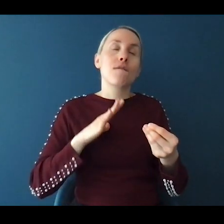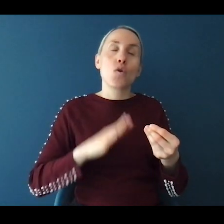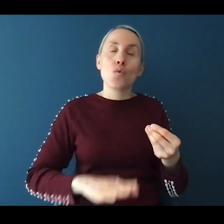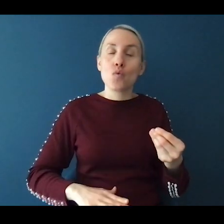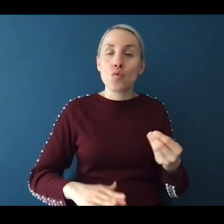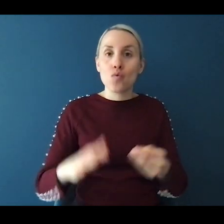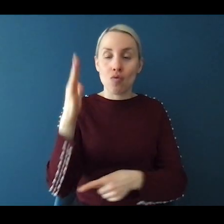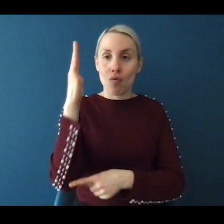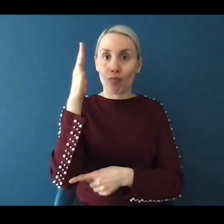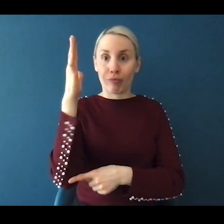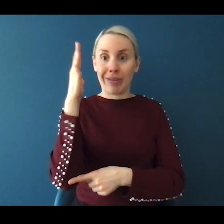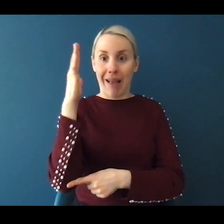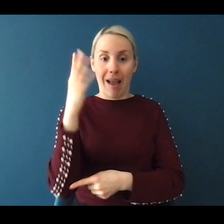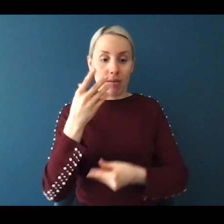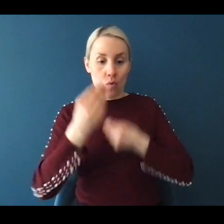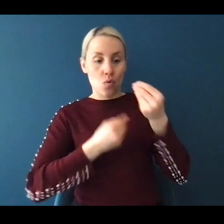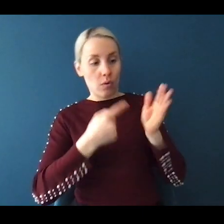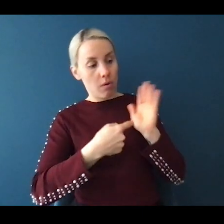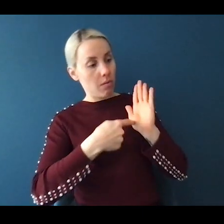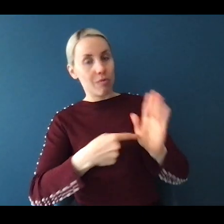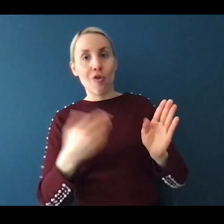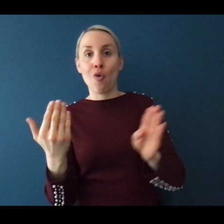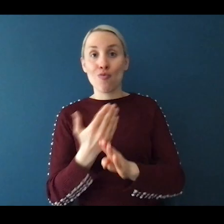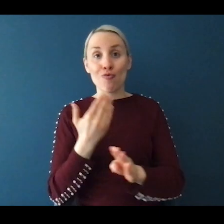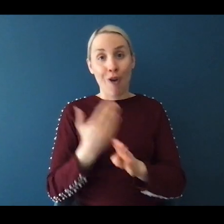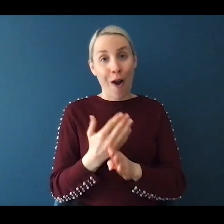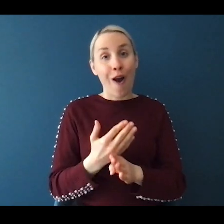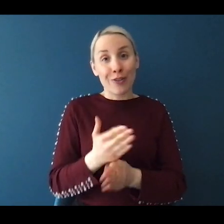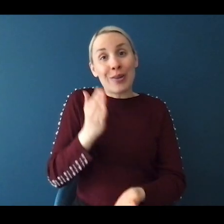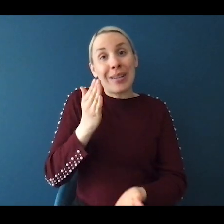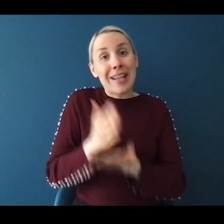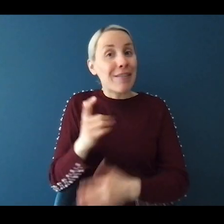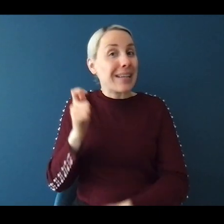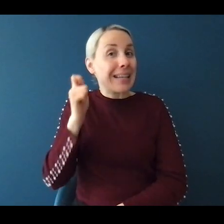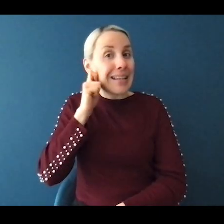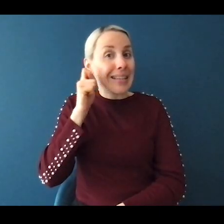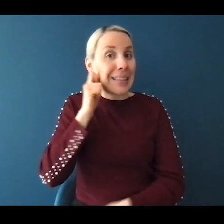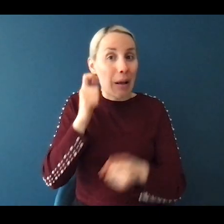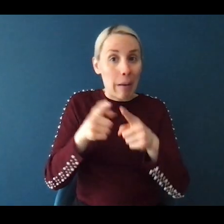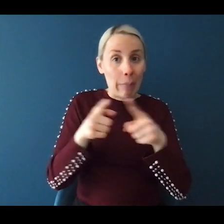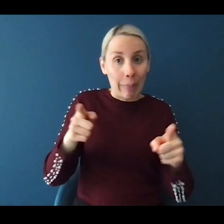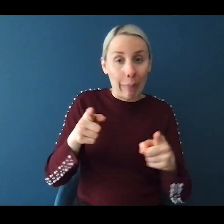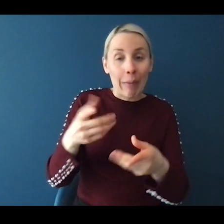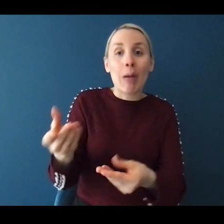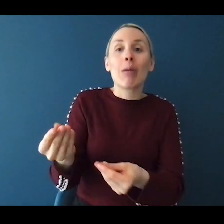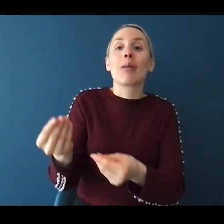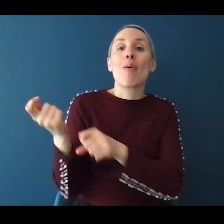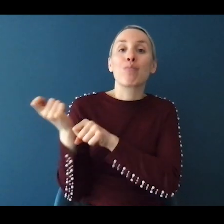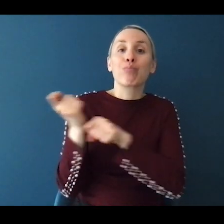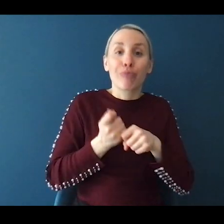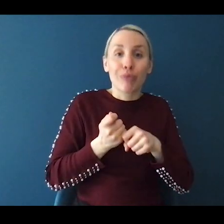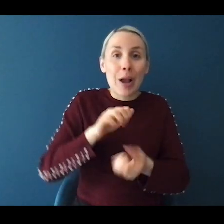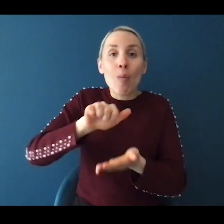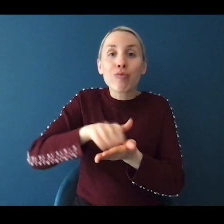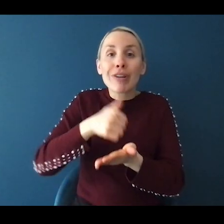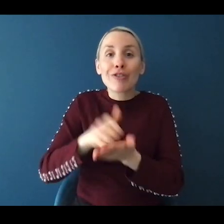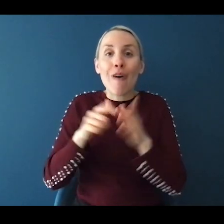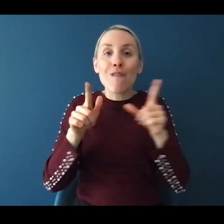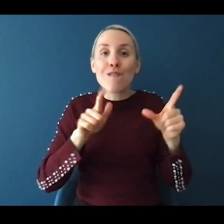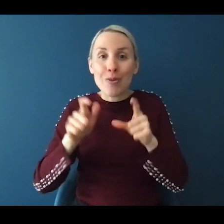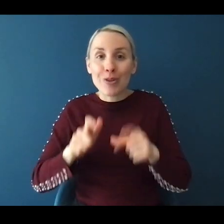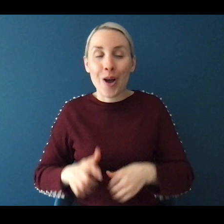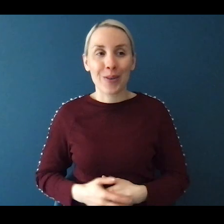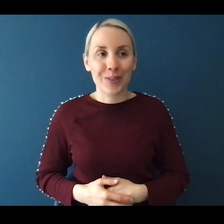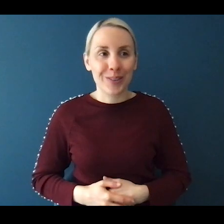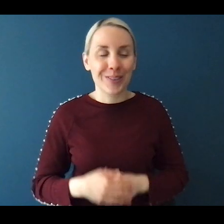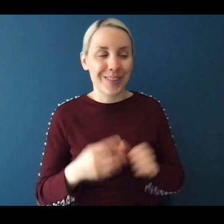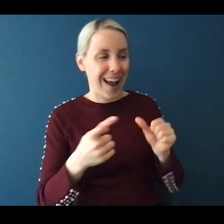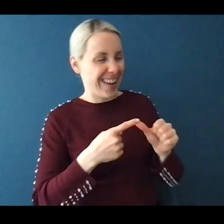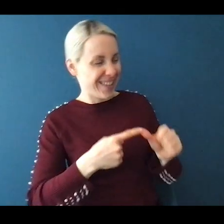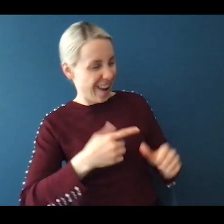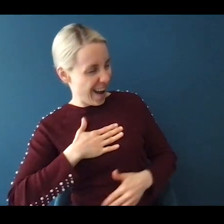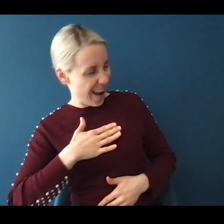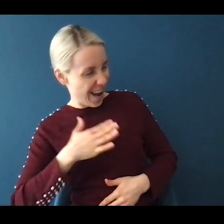present my works maybe bring prints I don't know. I love that advice maybe bring prints